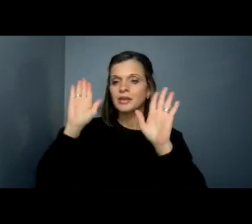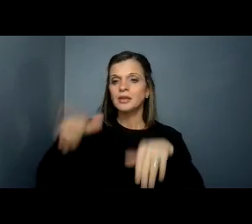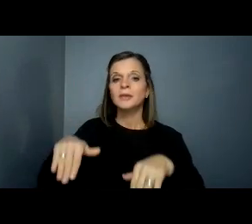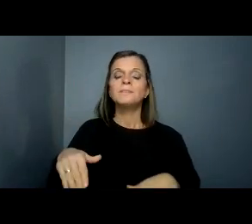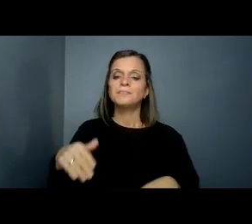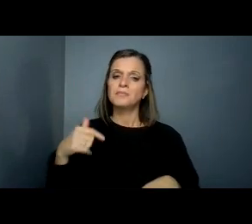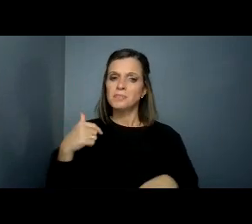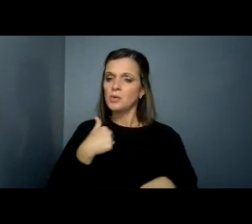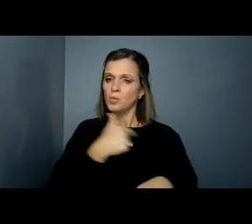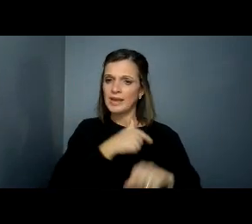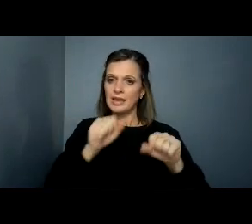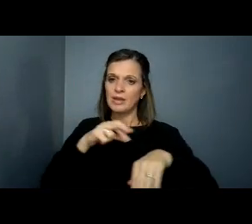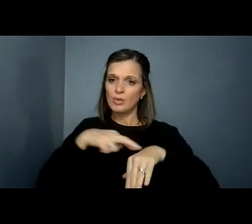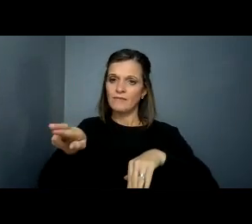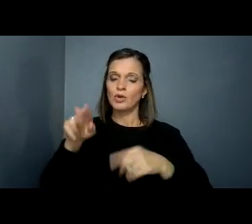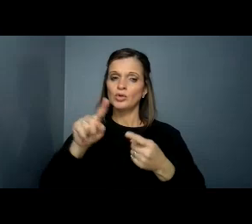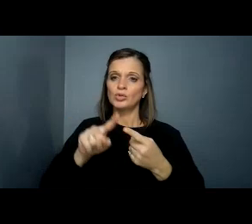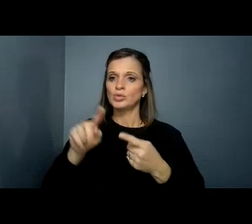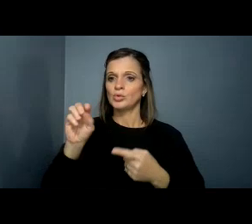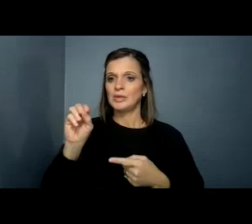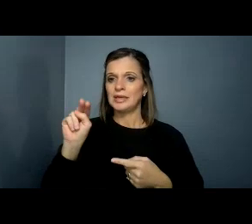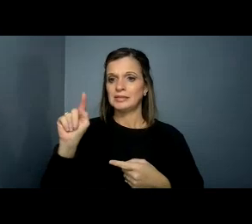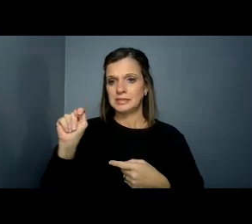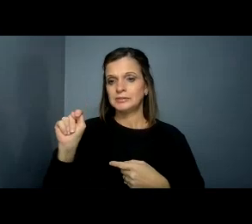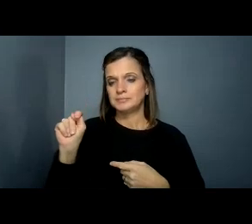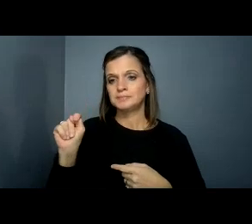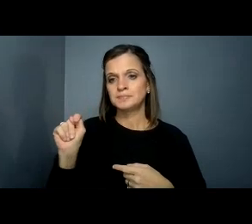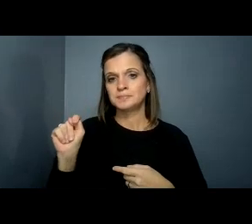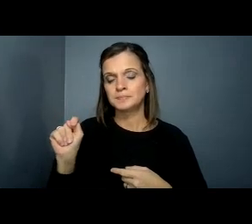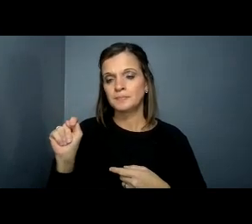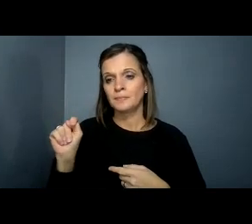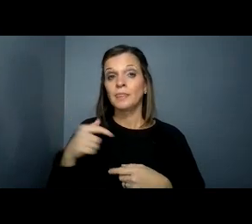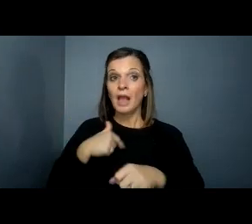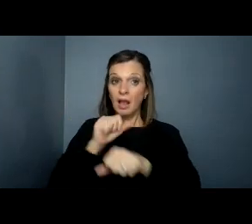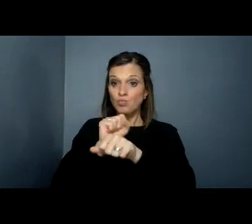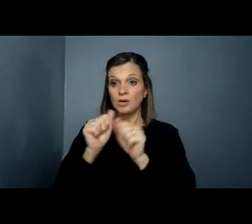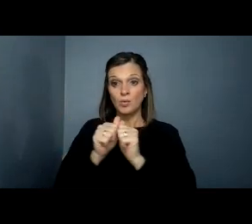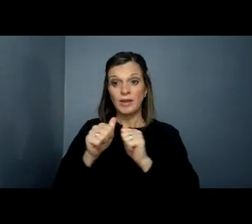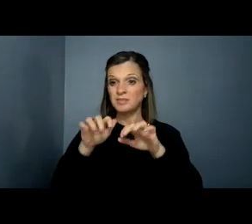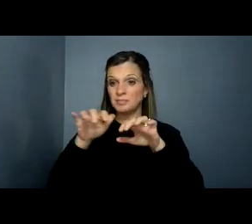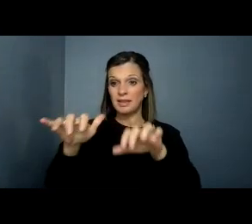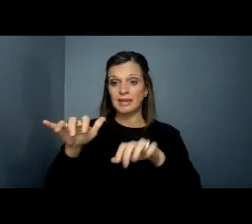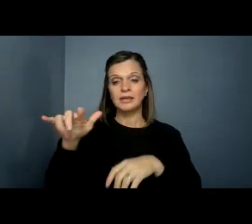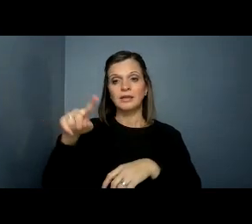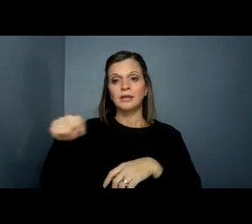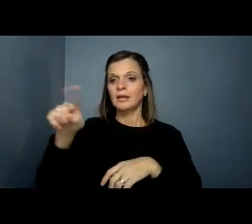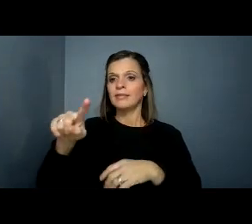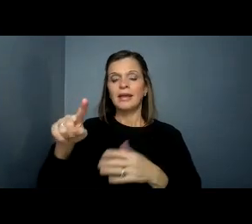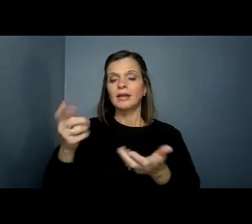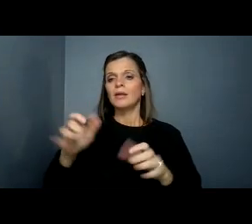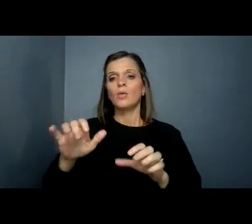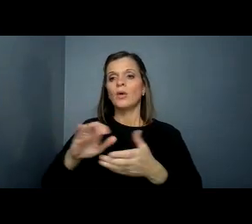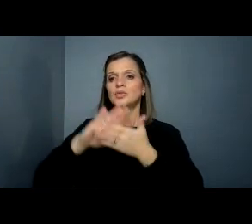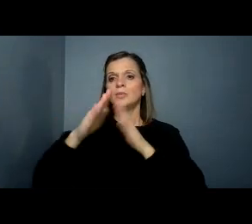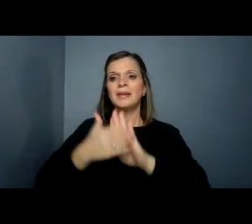that they, you know, they don't wanna be. We'll work with an F level. They don't wanna be a glorified Q-tip.